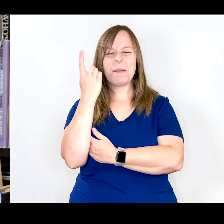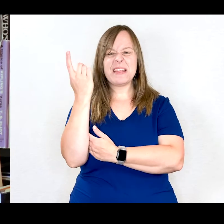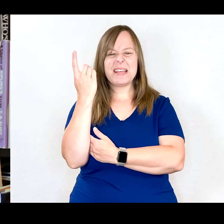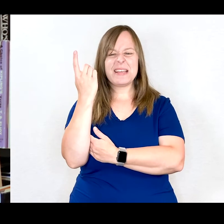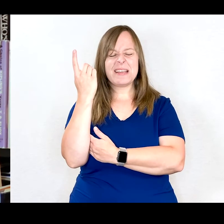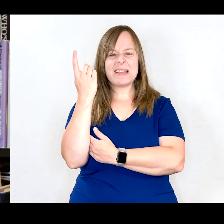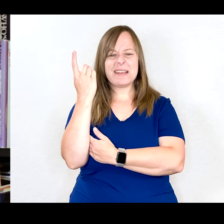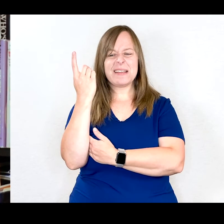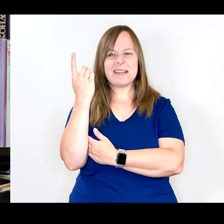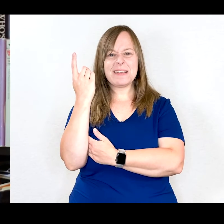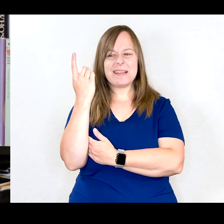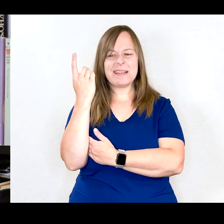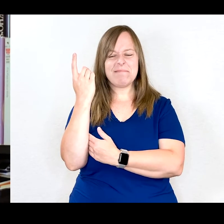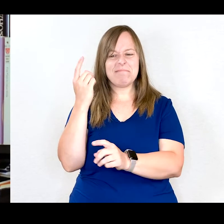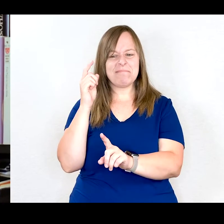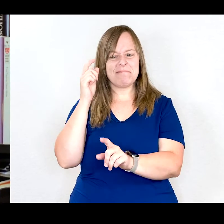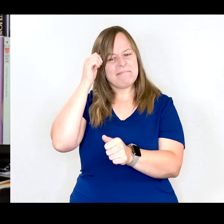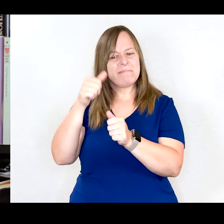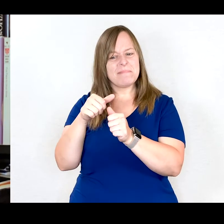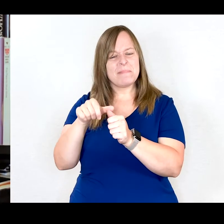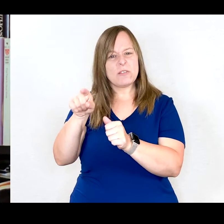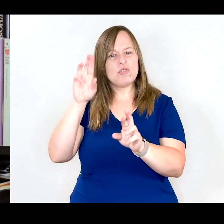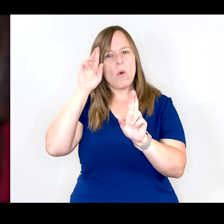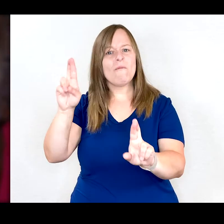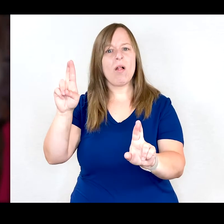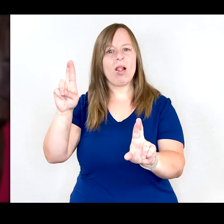and something I admire from her is because she's hopeful.